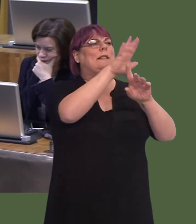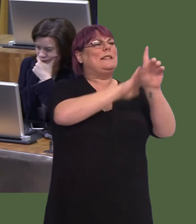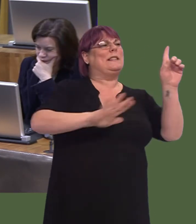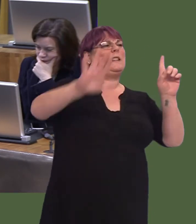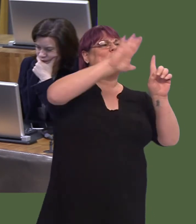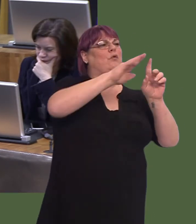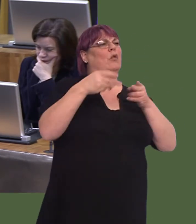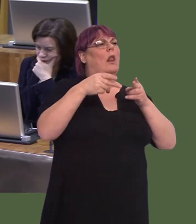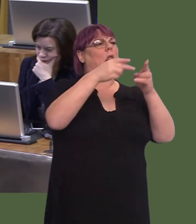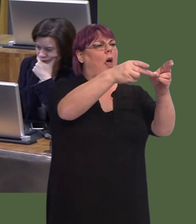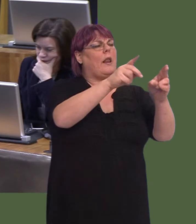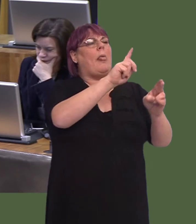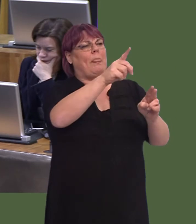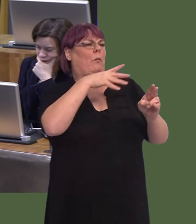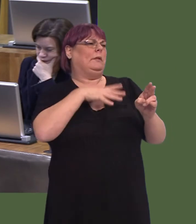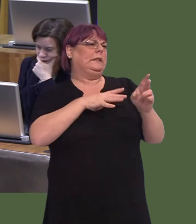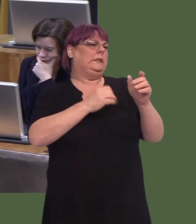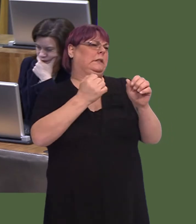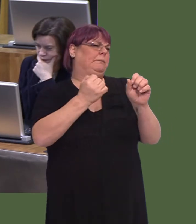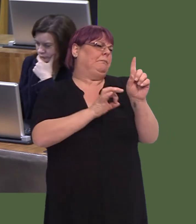It carries occasional passenger services at the moment.